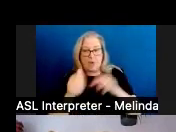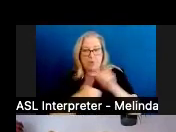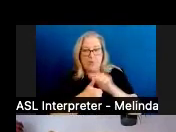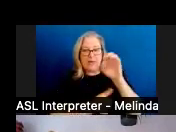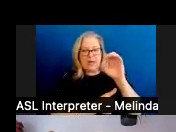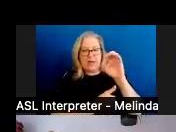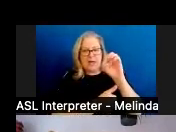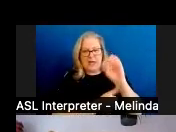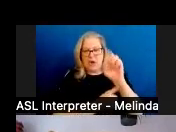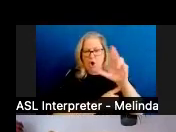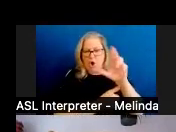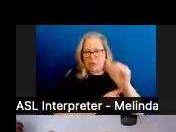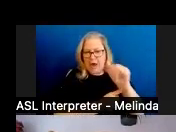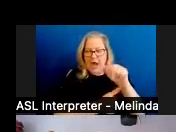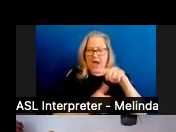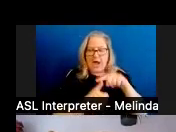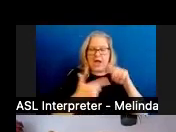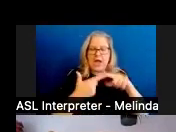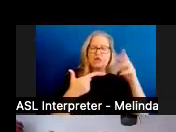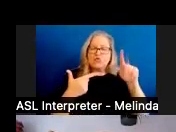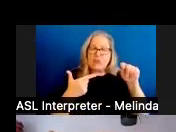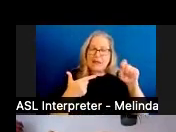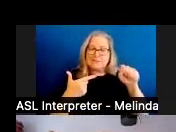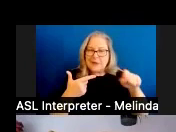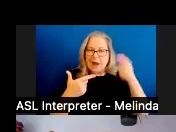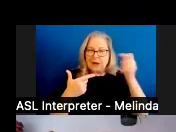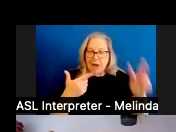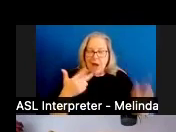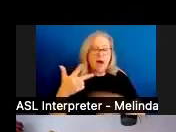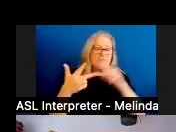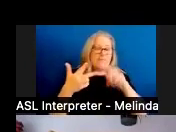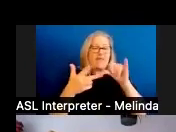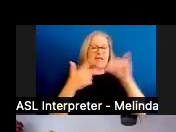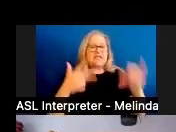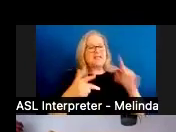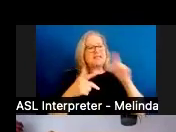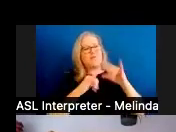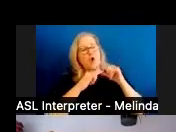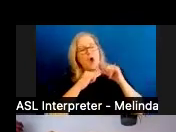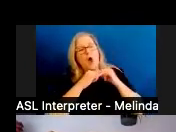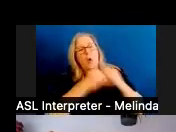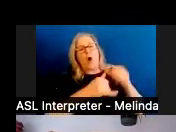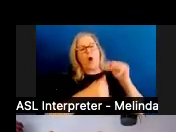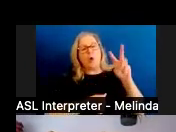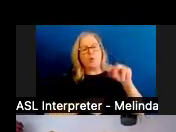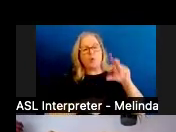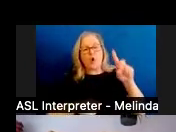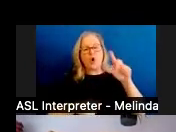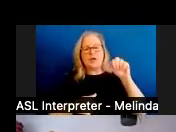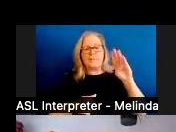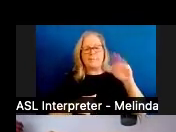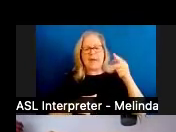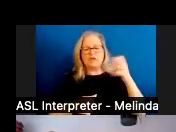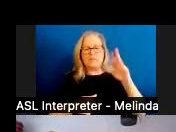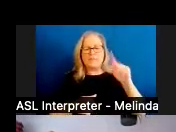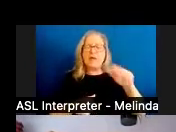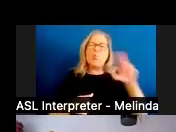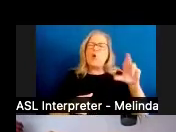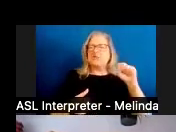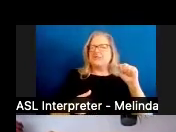as well as with grants.gov and what's called the System for Award Management or sam.gov. I'm sure many people are familiar with that one.